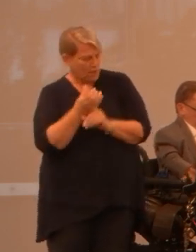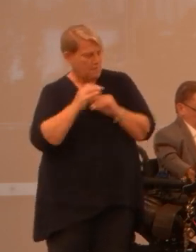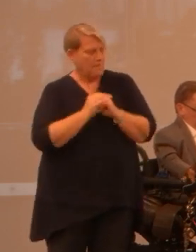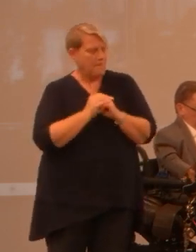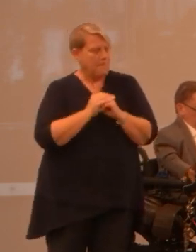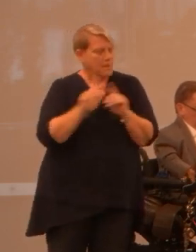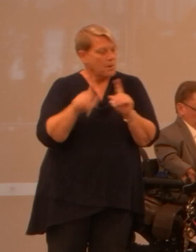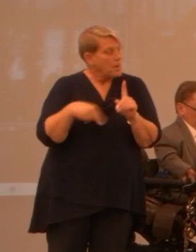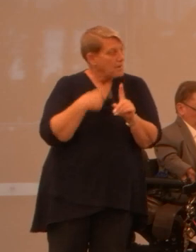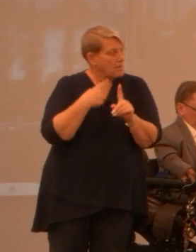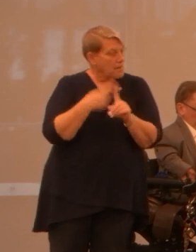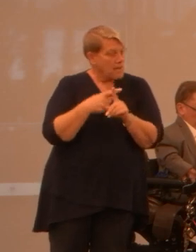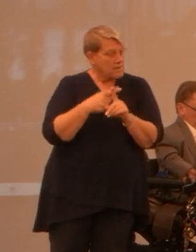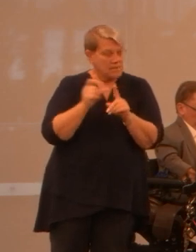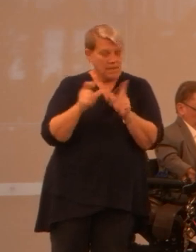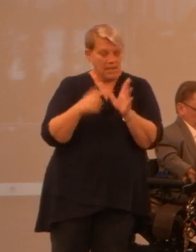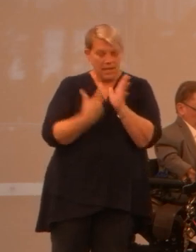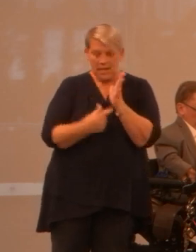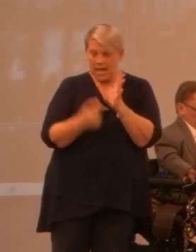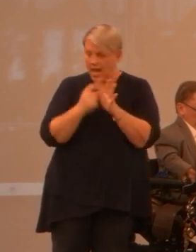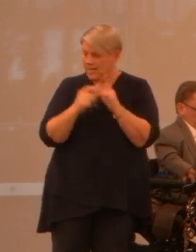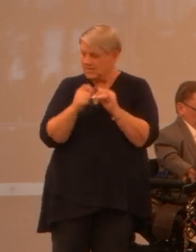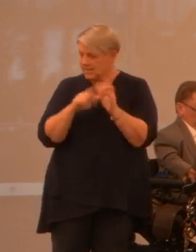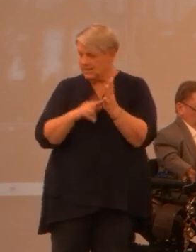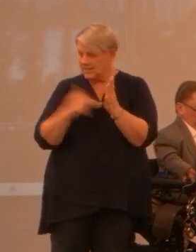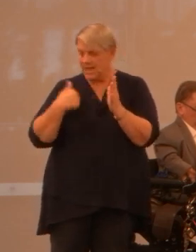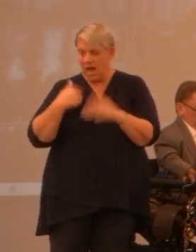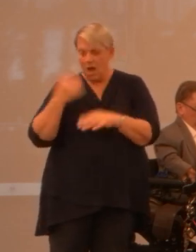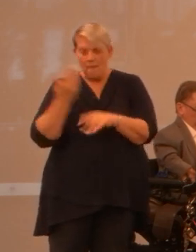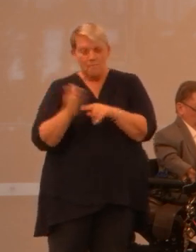Now kaartdijin's our knowledge system, with the role people understood in the